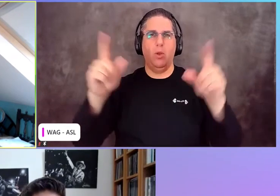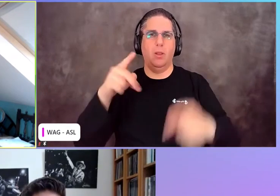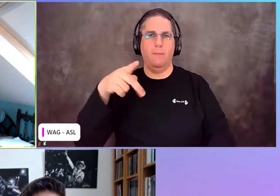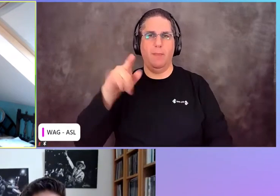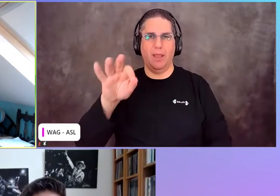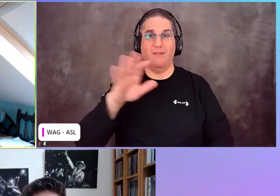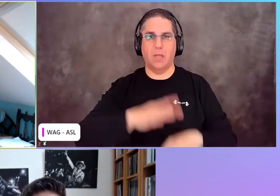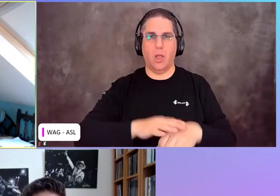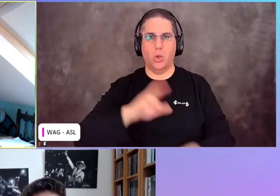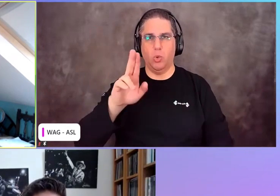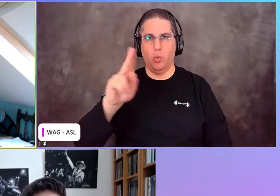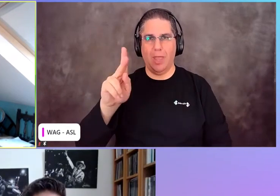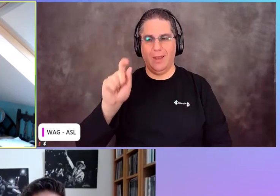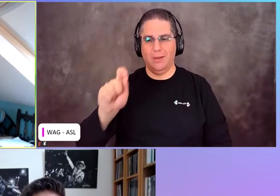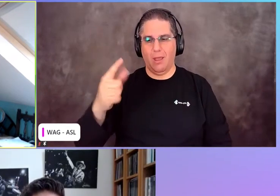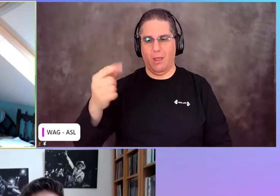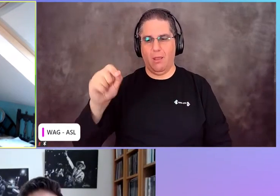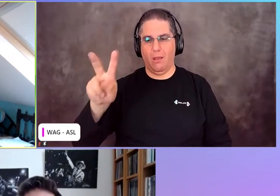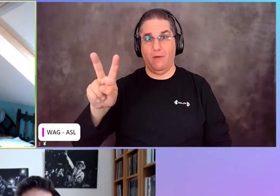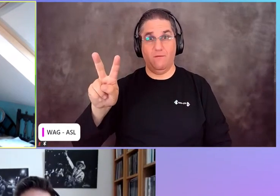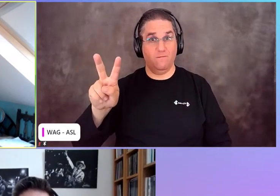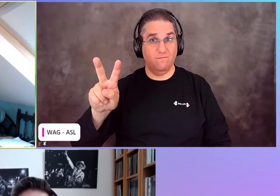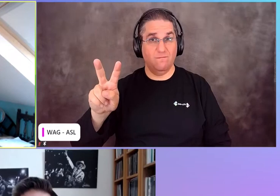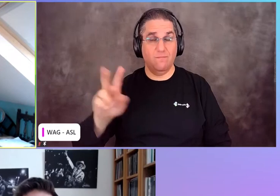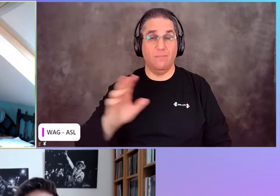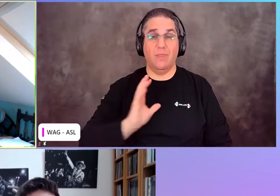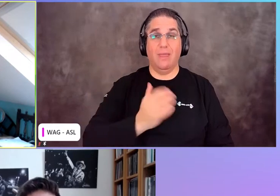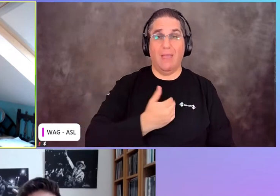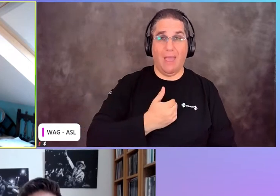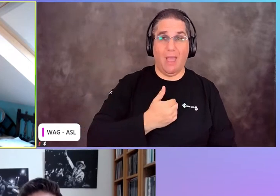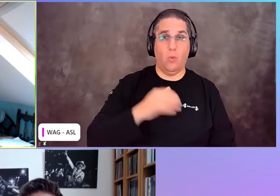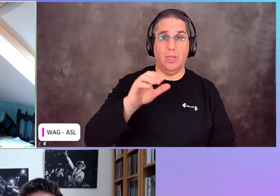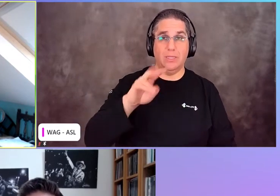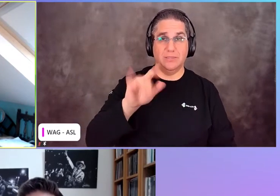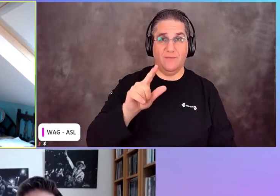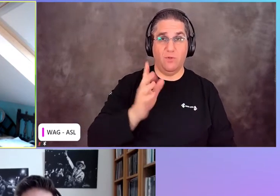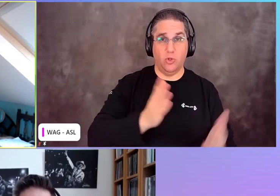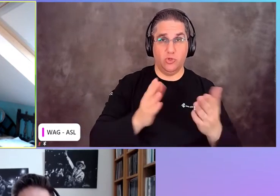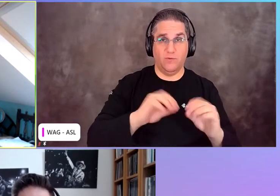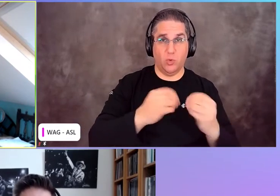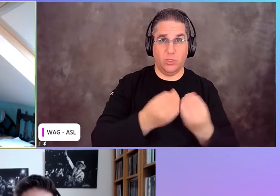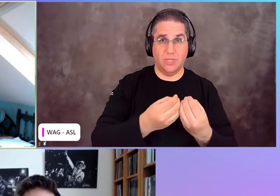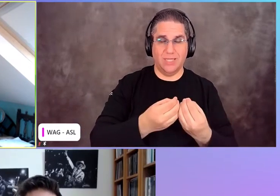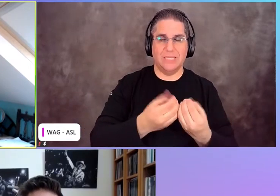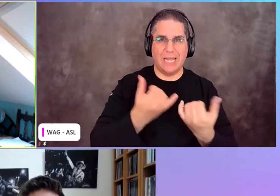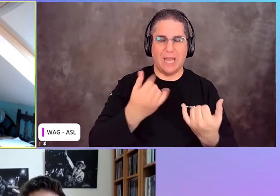in the 1st place. We know that in the UK the PDF